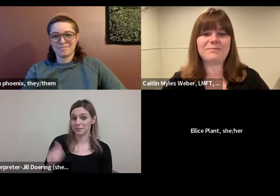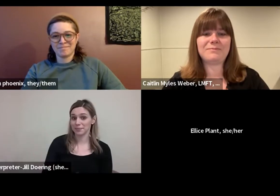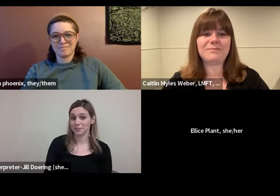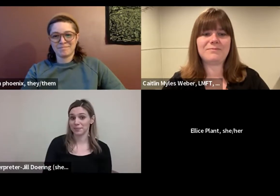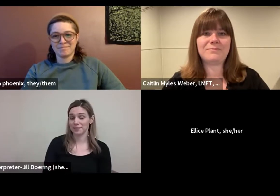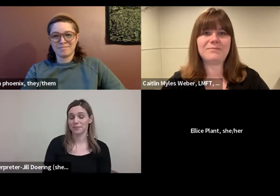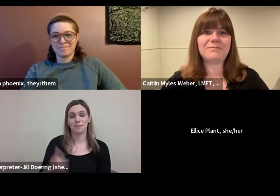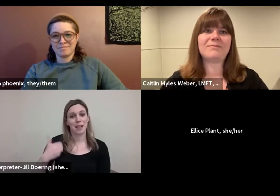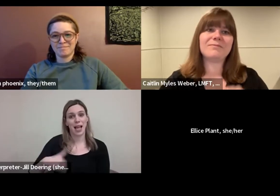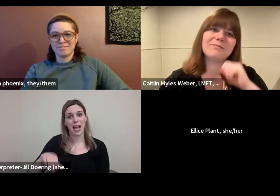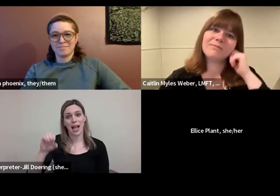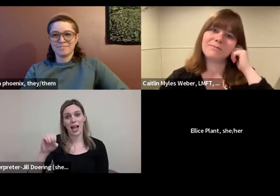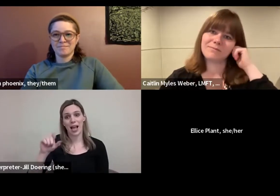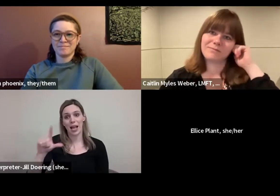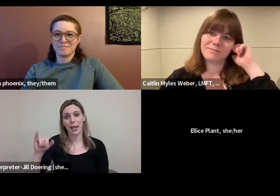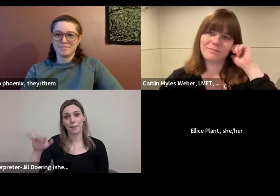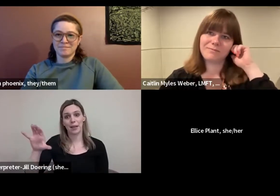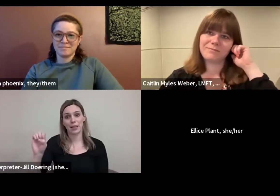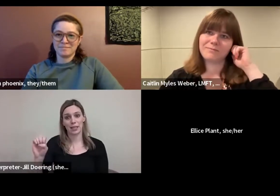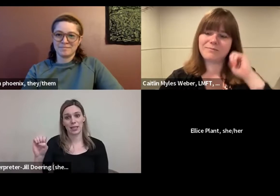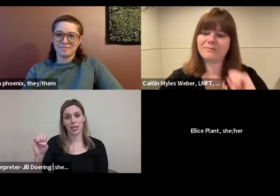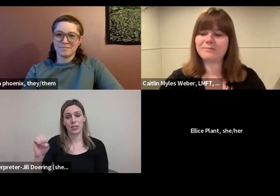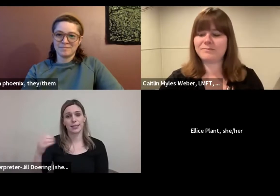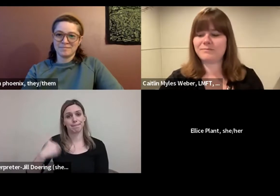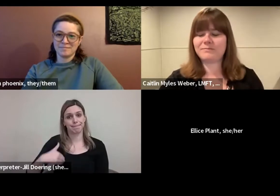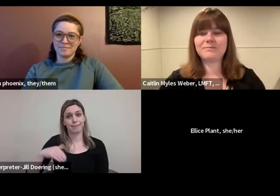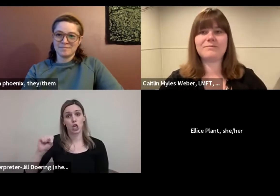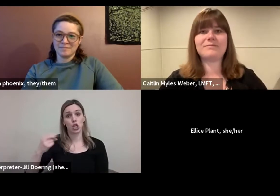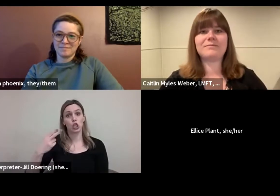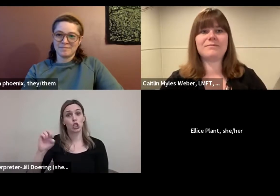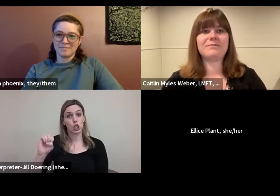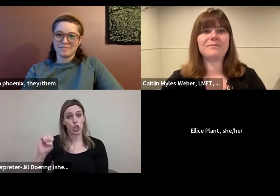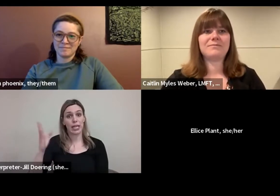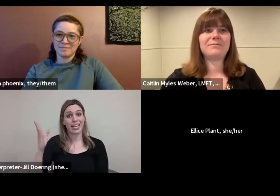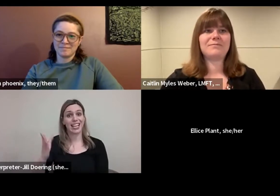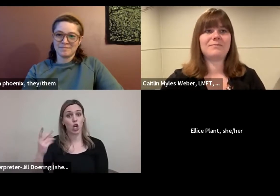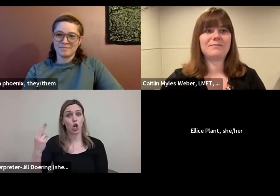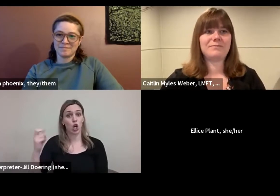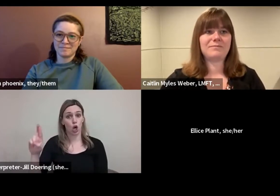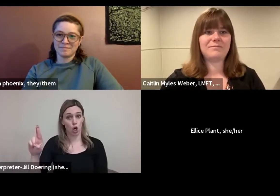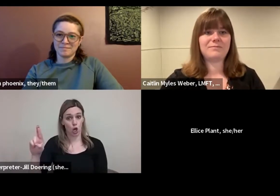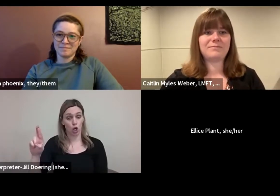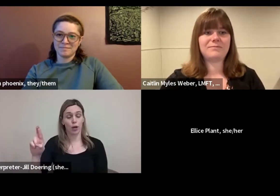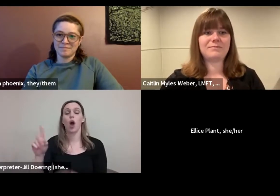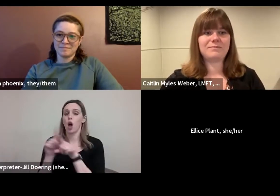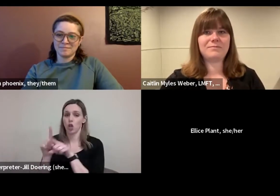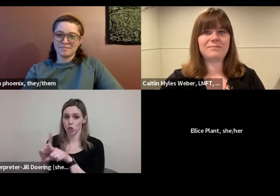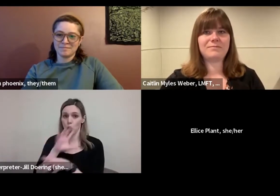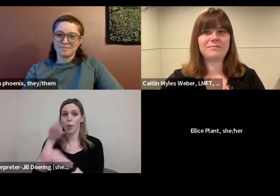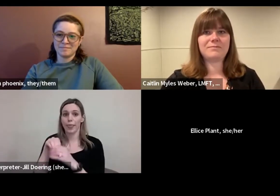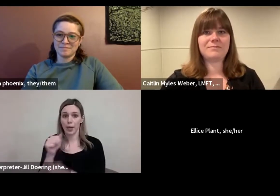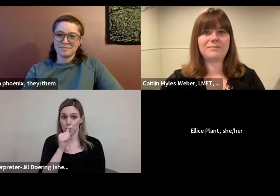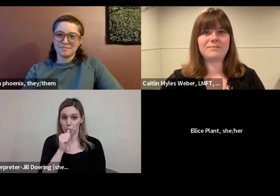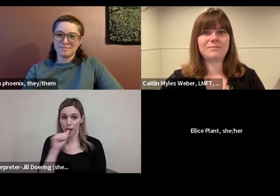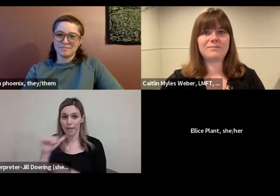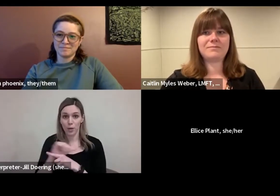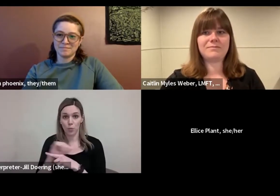Ellice, I use she/her and I'm also in private practice. My clinic is called North Road Clinic.